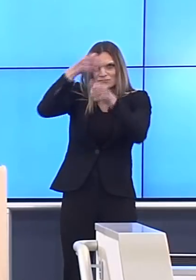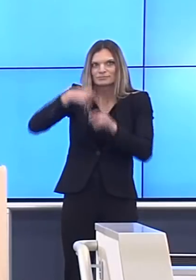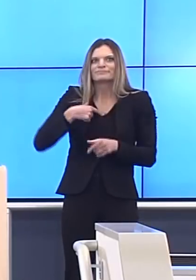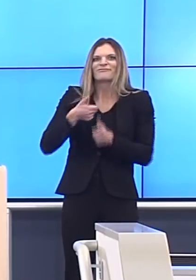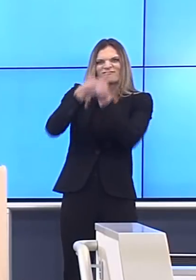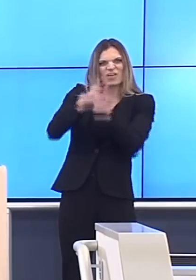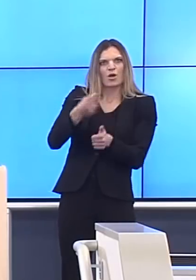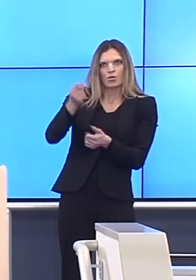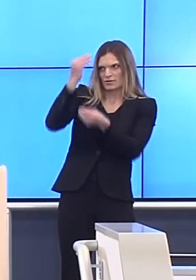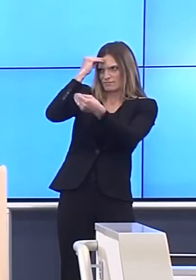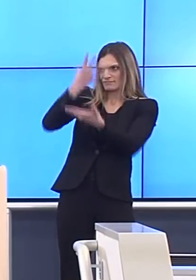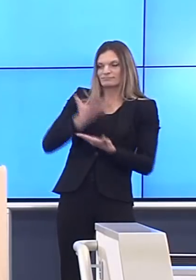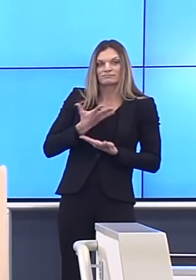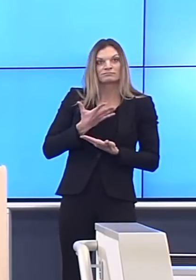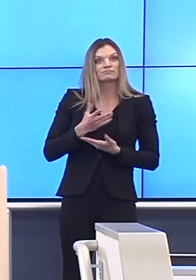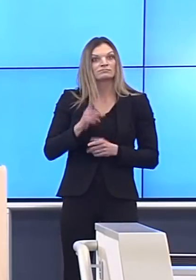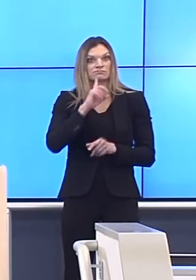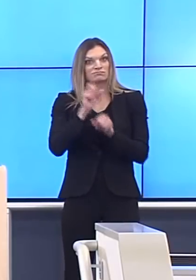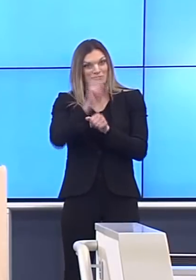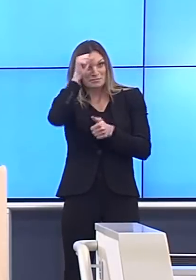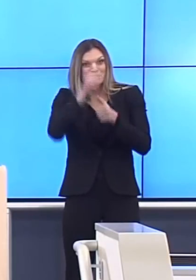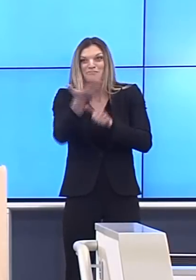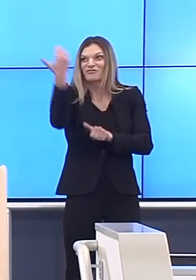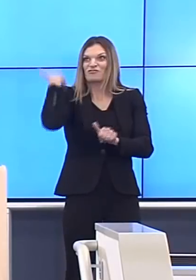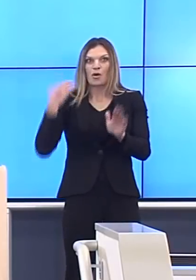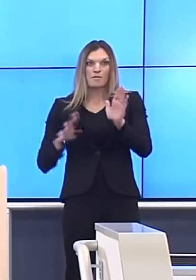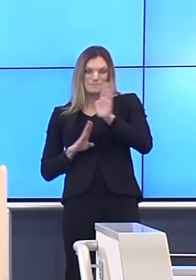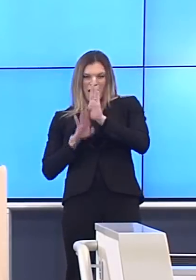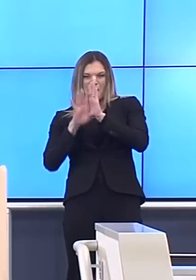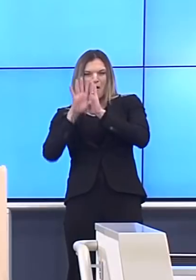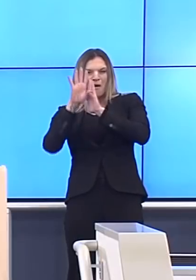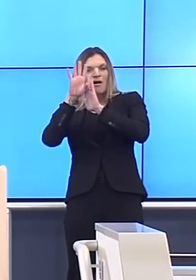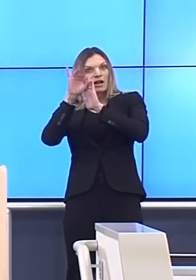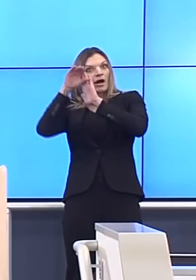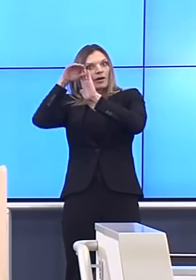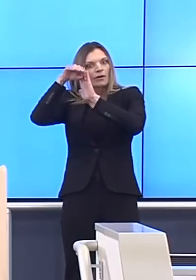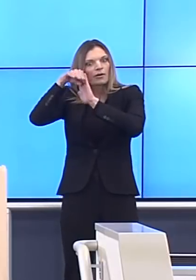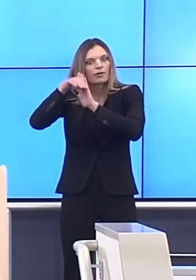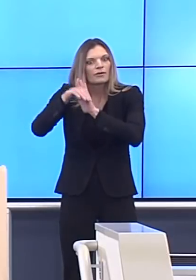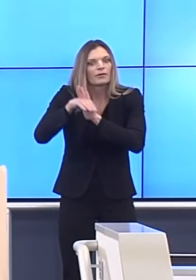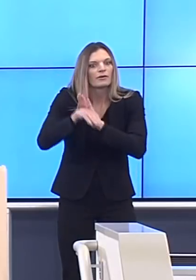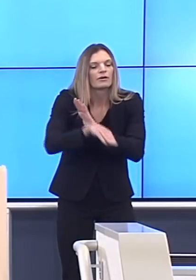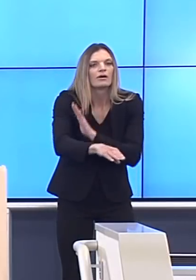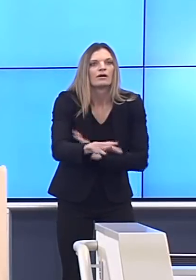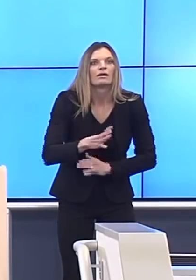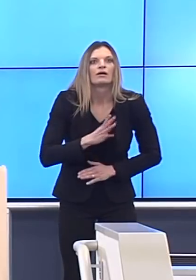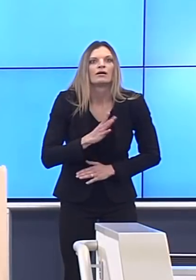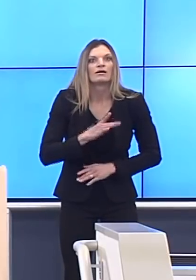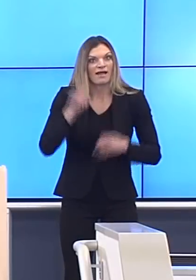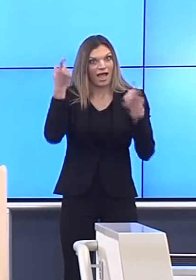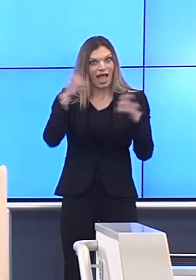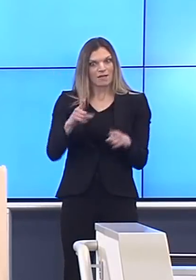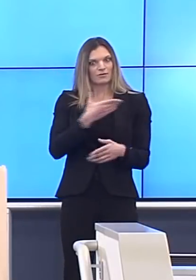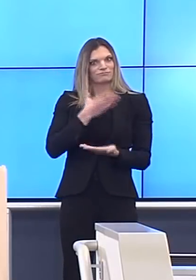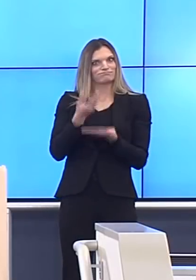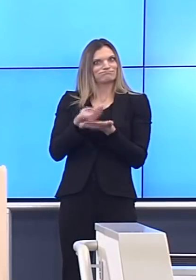OUR PUBLIC HEALTH EXPERTS. WE SMASHED THE CURVE. WE SAVED